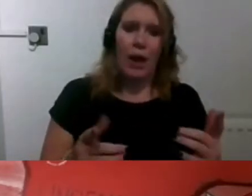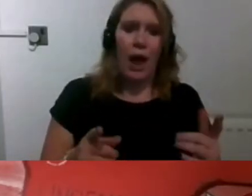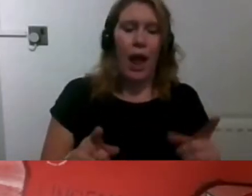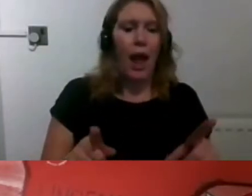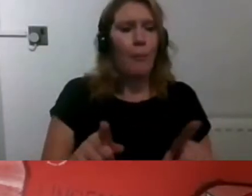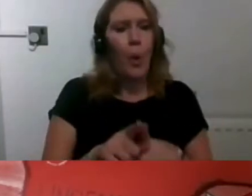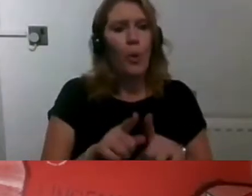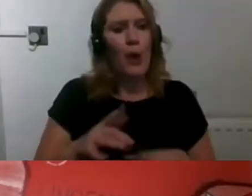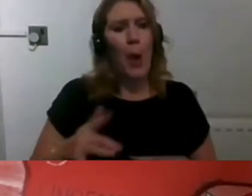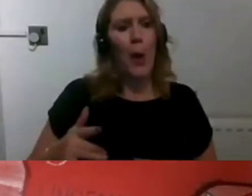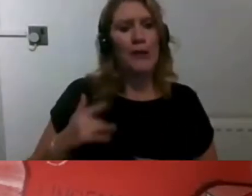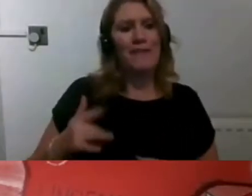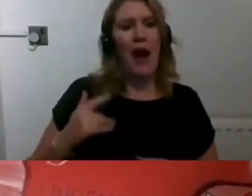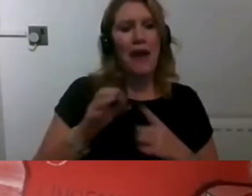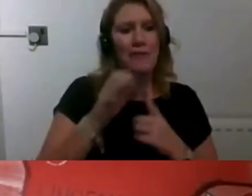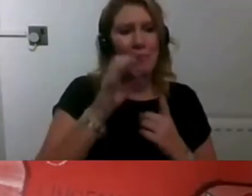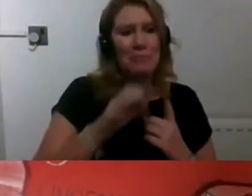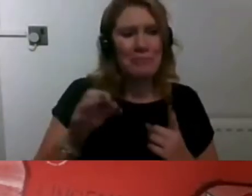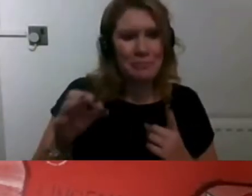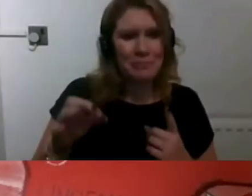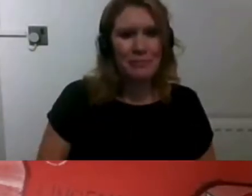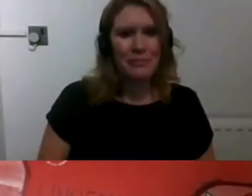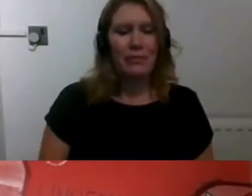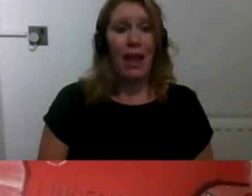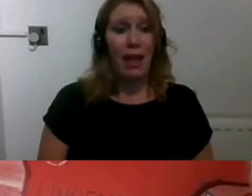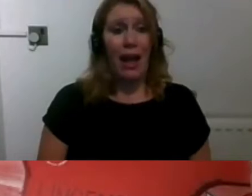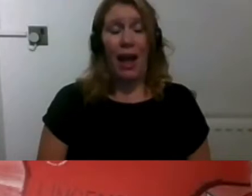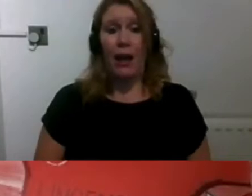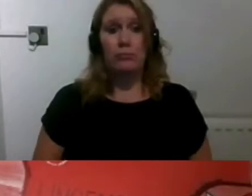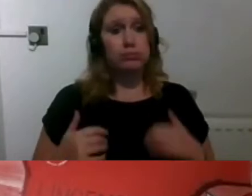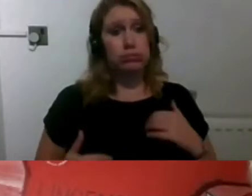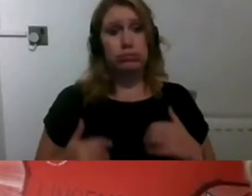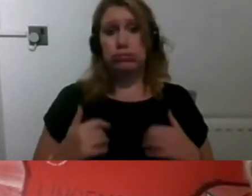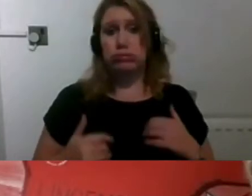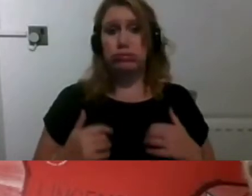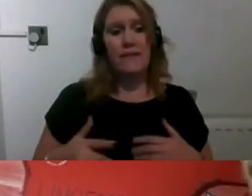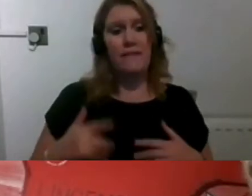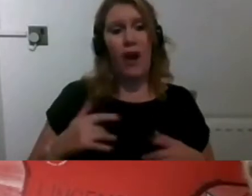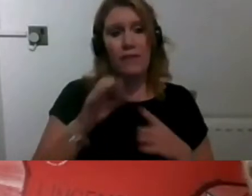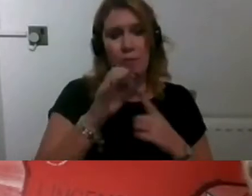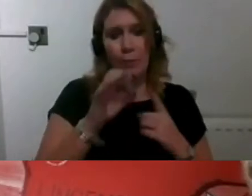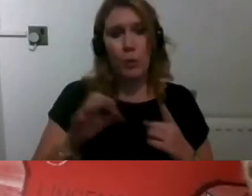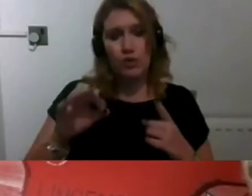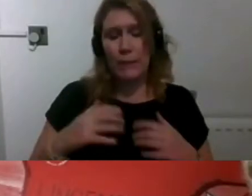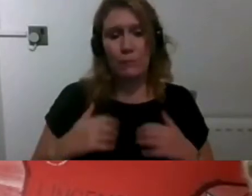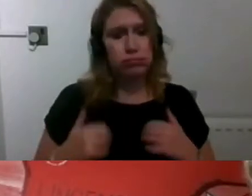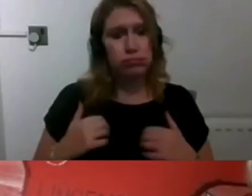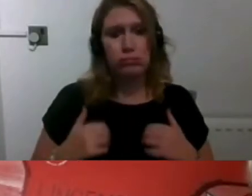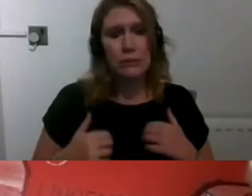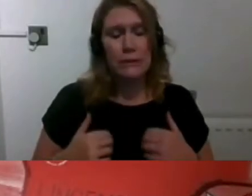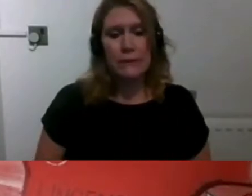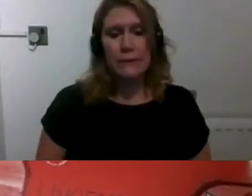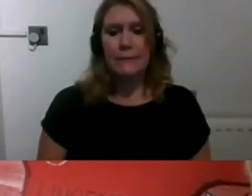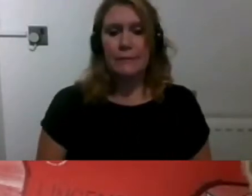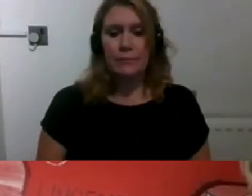also a survivor so I have a great interest in the Survivors Poetry. The poems that I